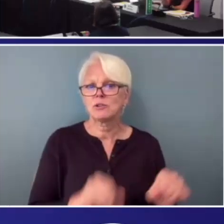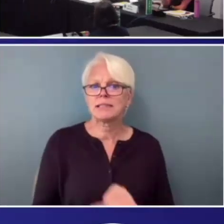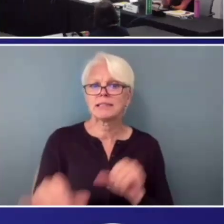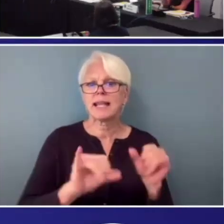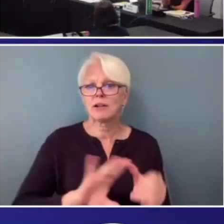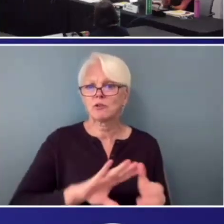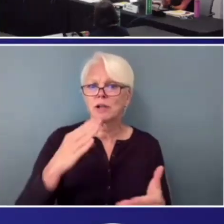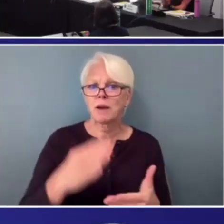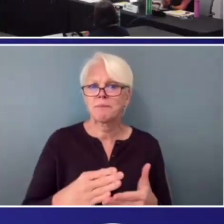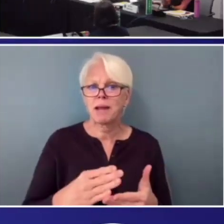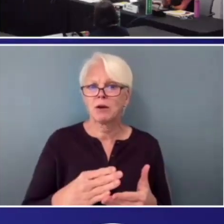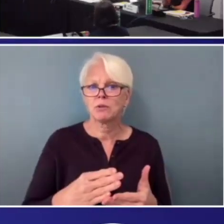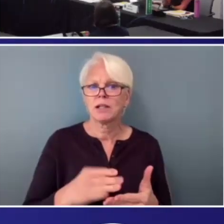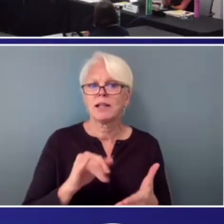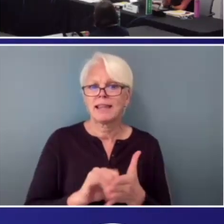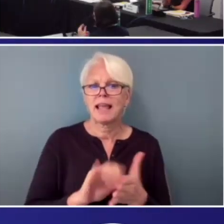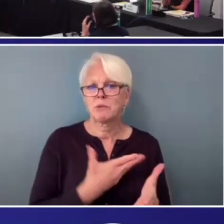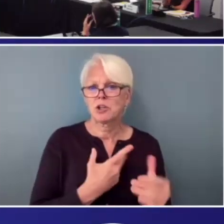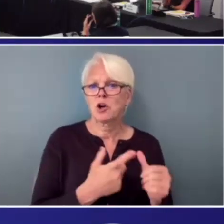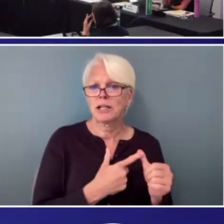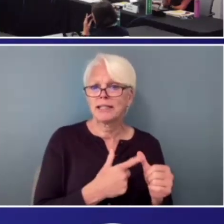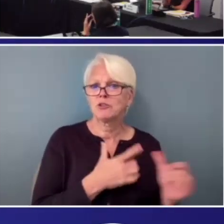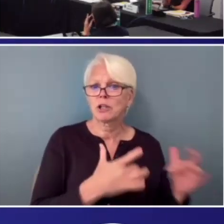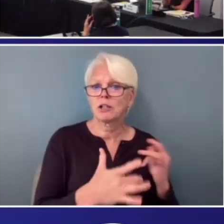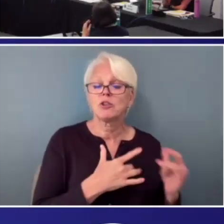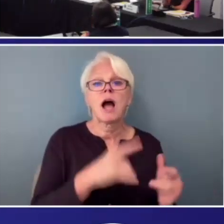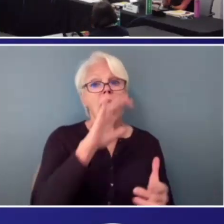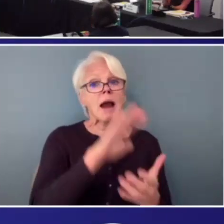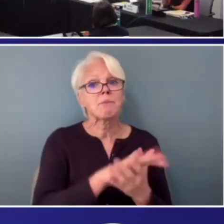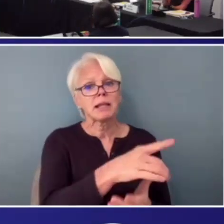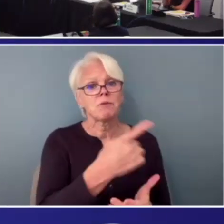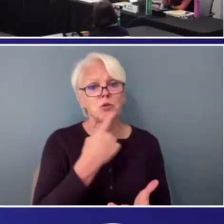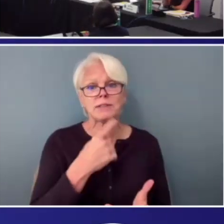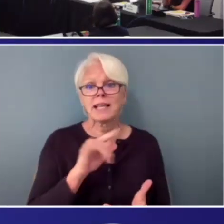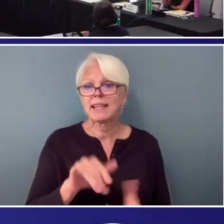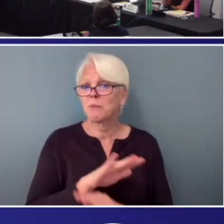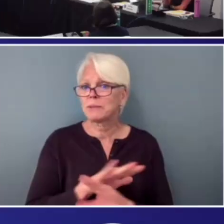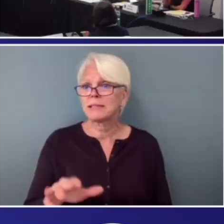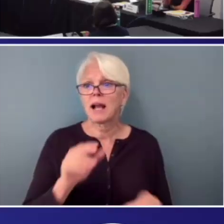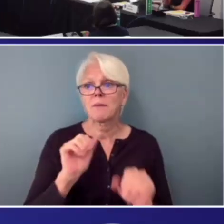That was our initial concern, and I believe you said that was not possible, but I wanted clarification on that.